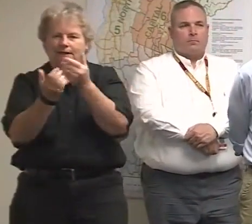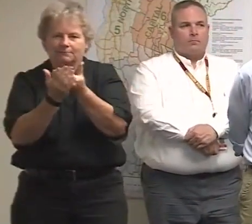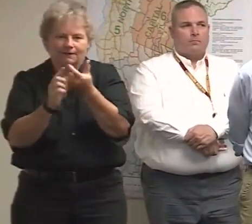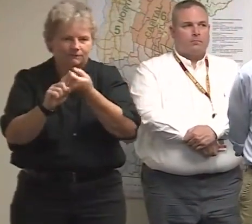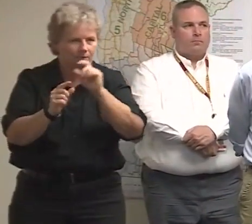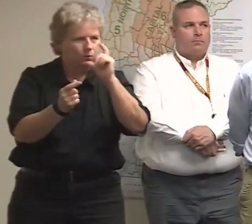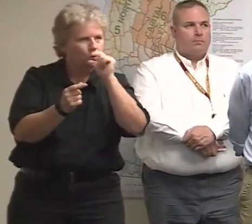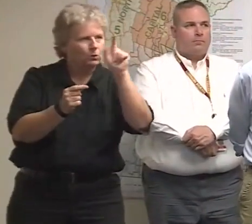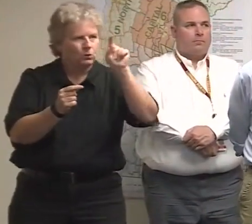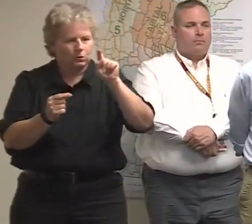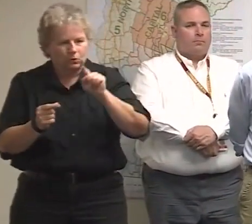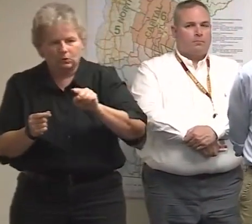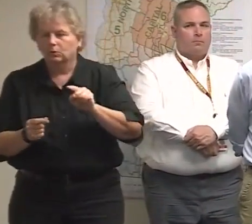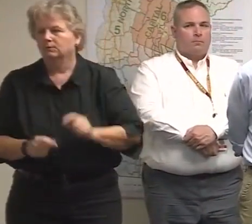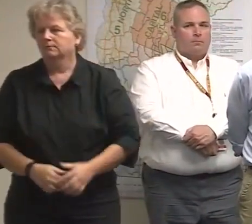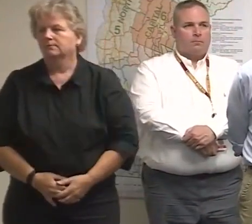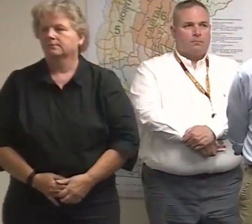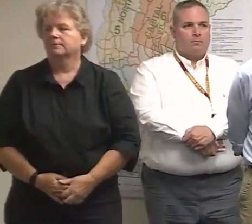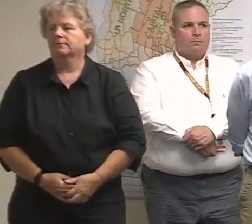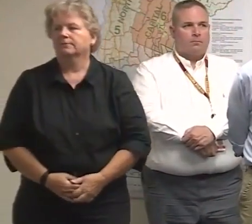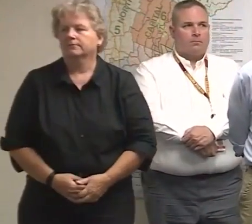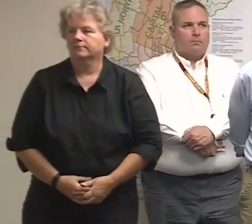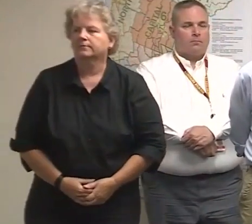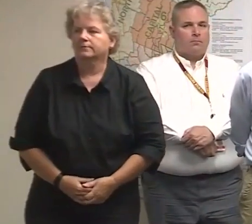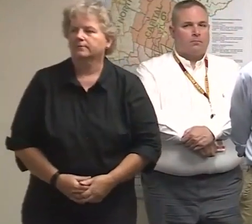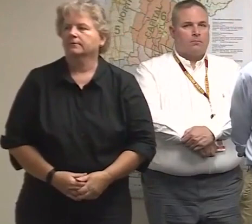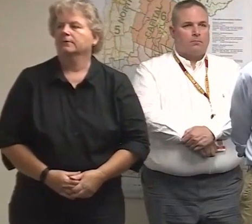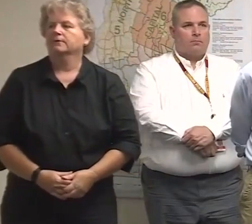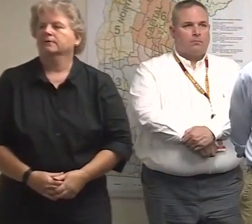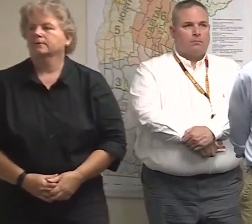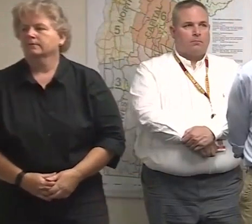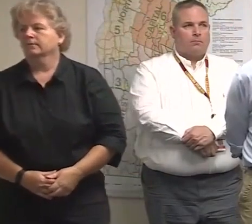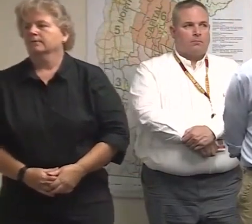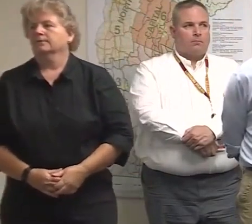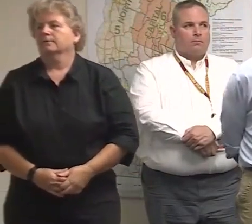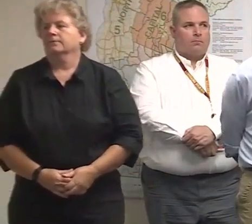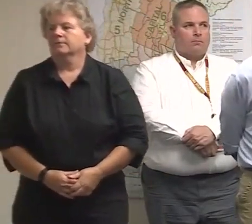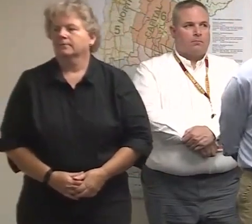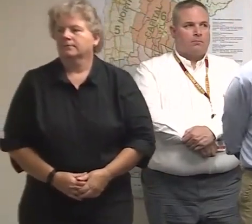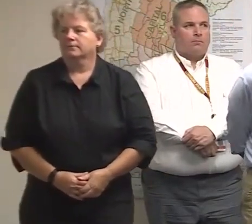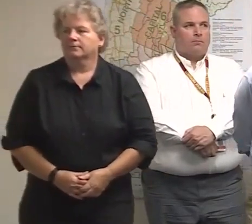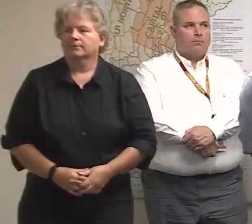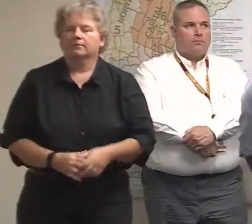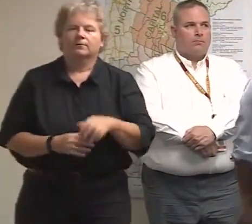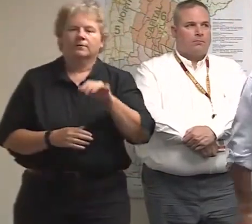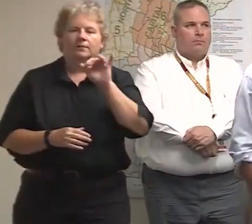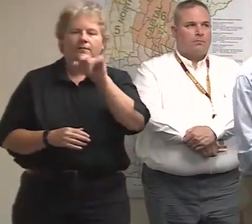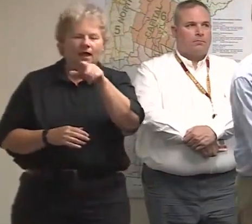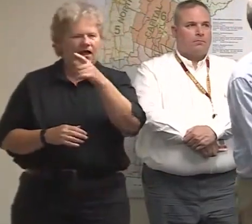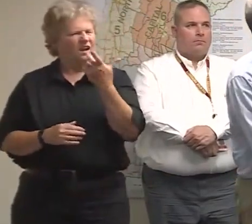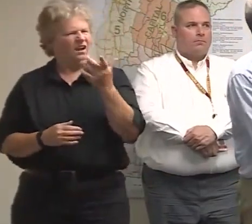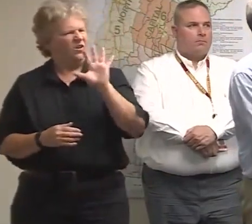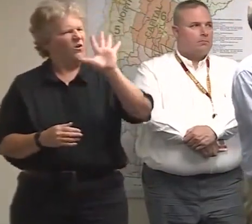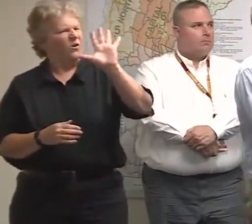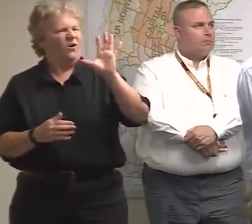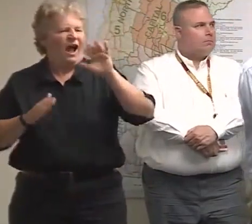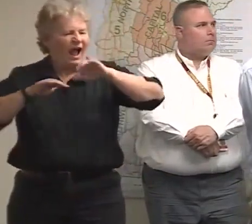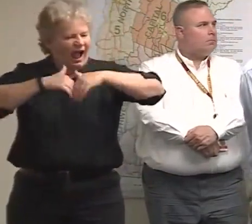WAY TOO EARLY, BUT WHO DETERMINES THE DOLLAR AMOUNT IS THAT THE FEDS OR DID THE STATE THROW OUT A NUMBER AND THEY HOW DOES THAT WORK?